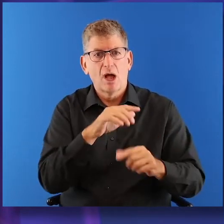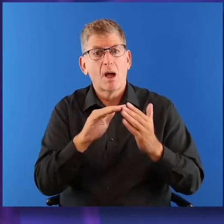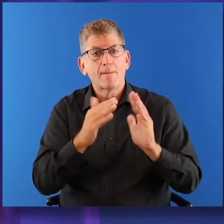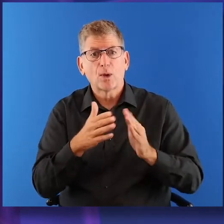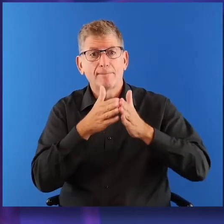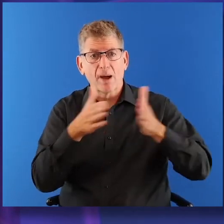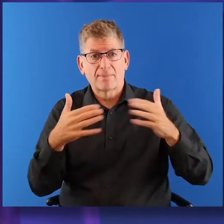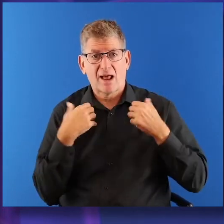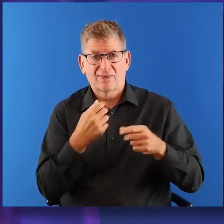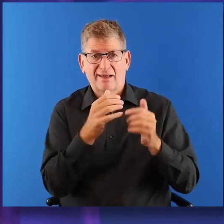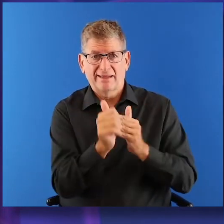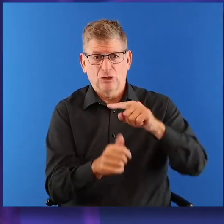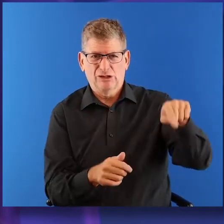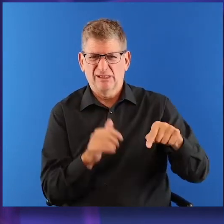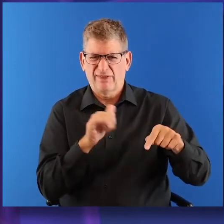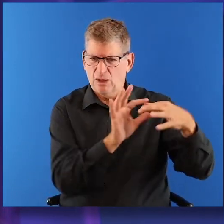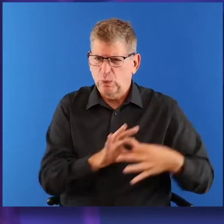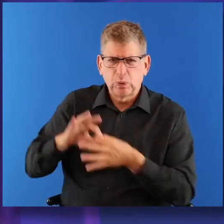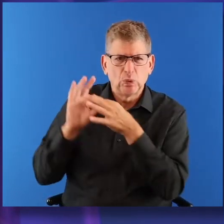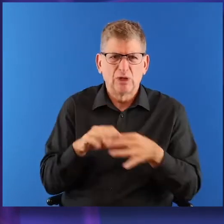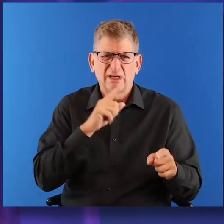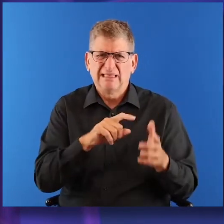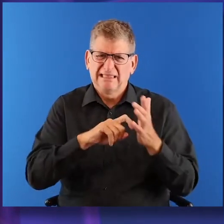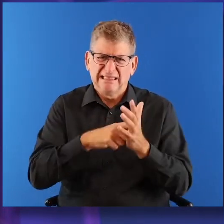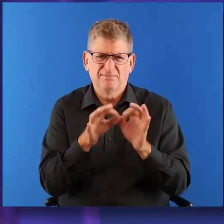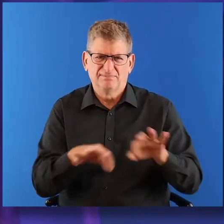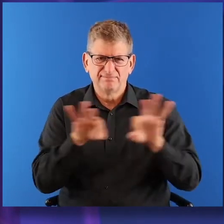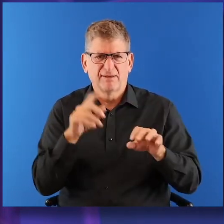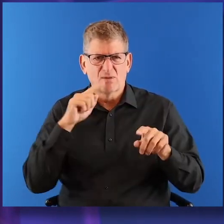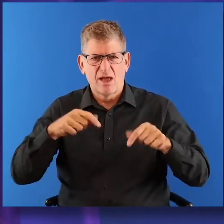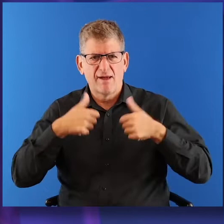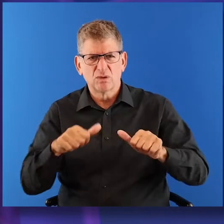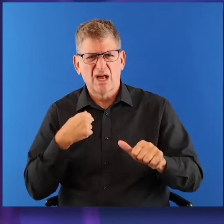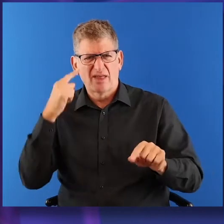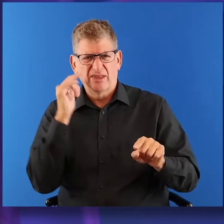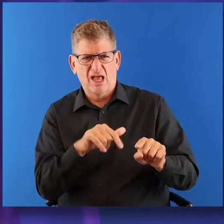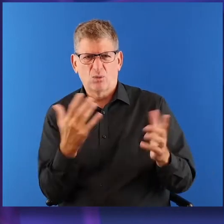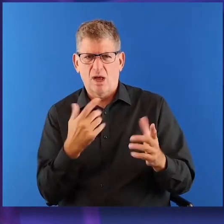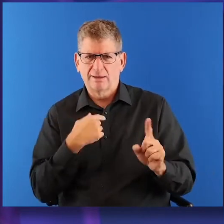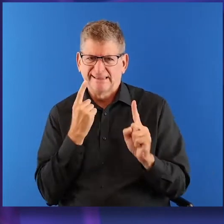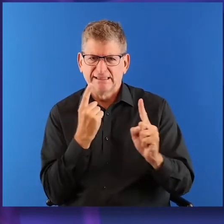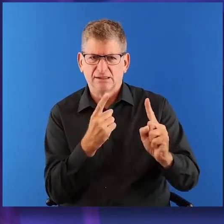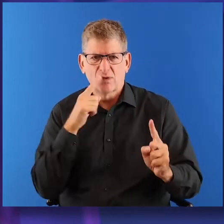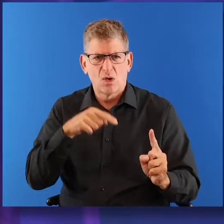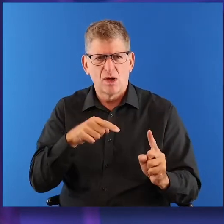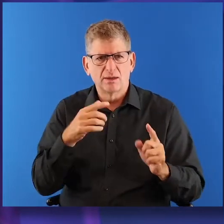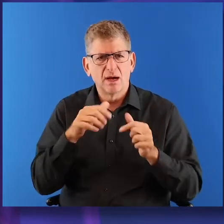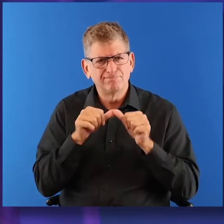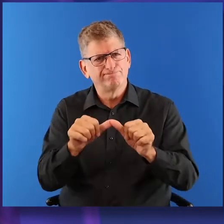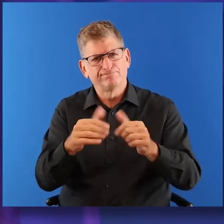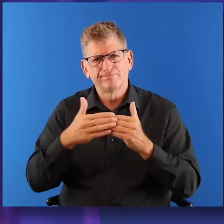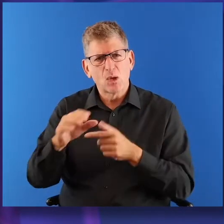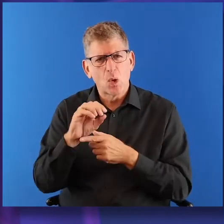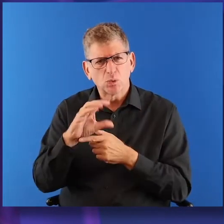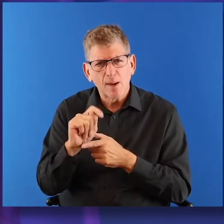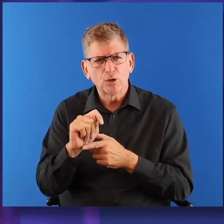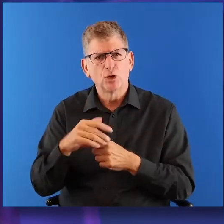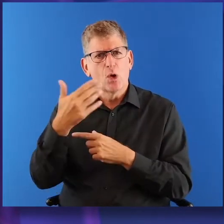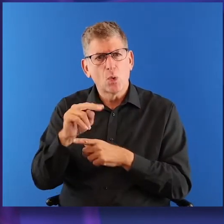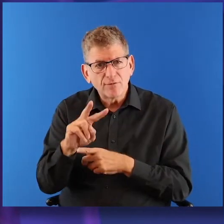continues on here in October heading into November and December when we expect we're going to see rise in cases because we've seen that the last few years that's